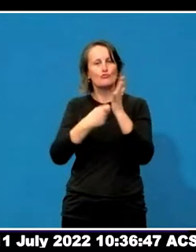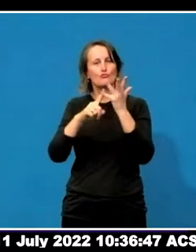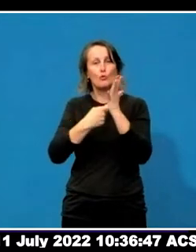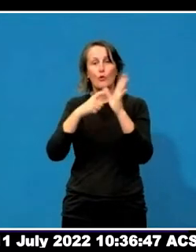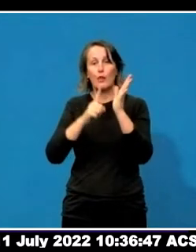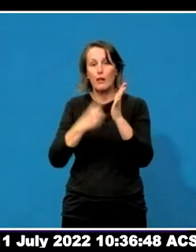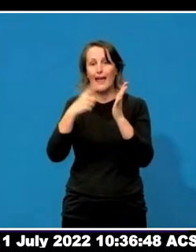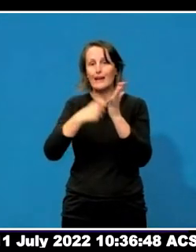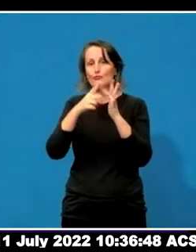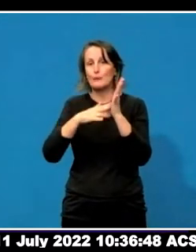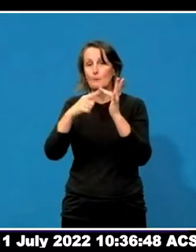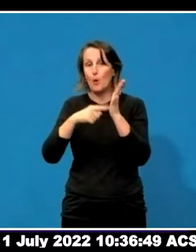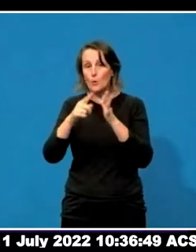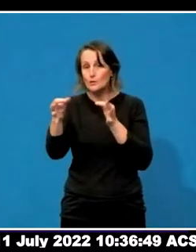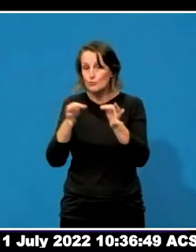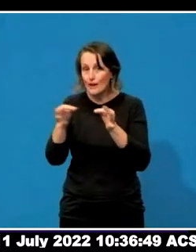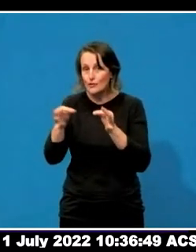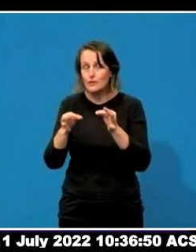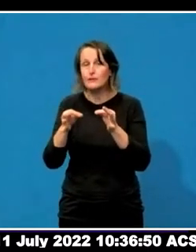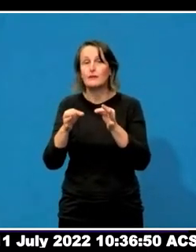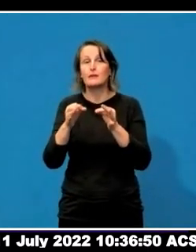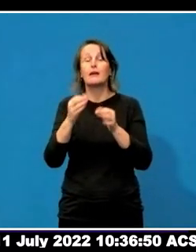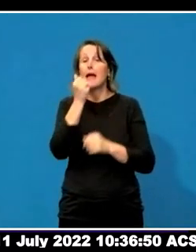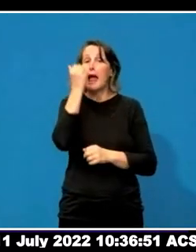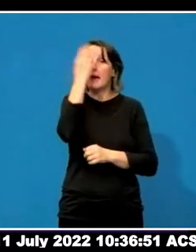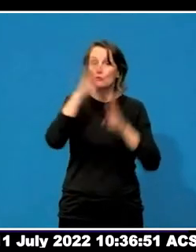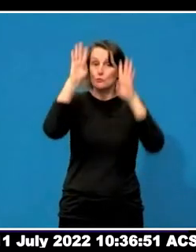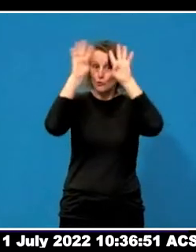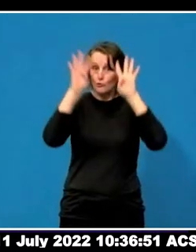Aboriginal and Torres Strait Islanders Engagement Strategy, the Cultural and